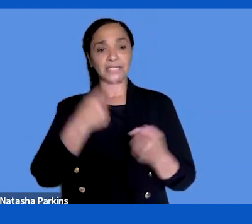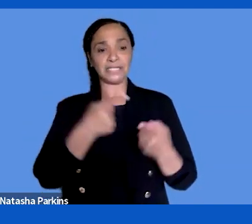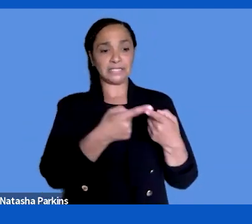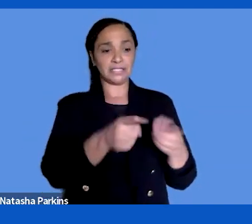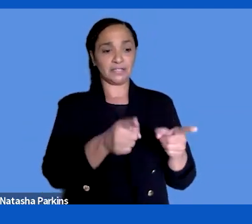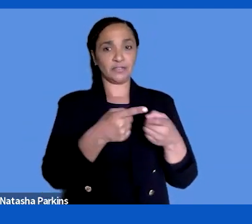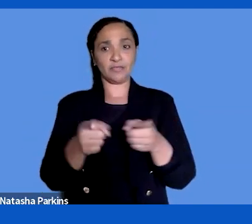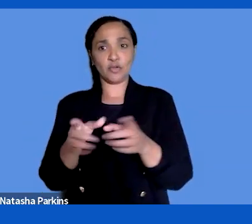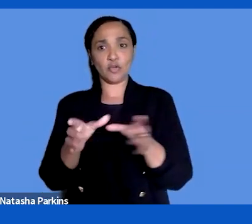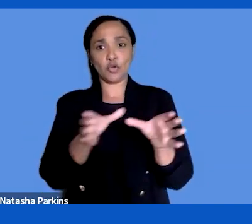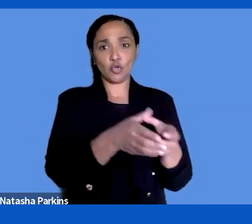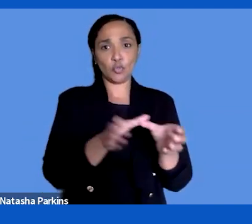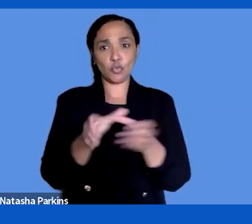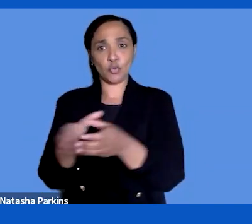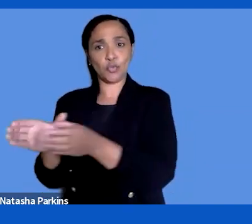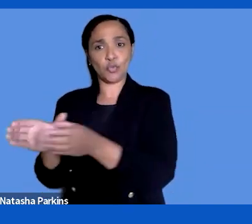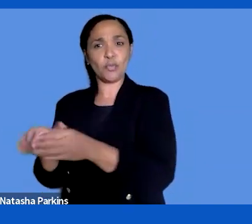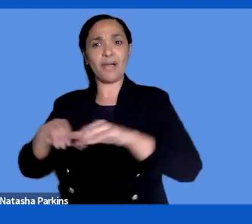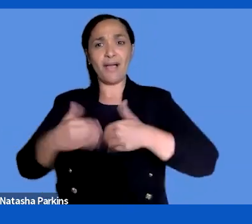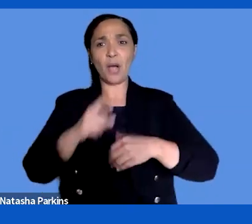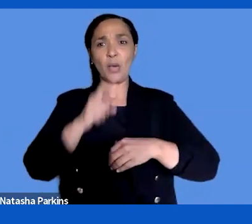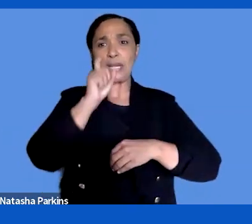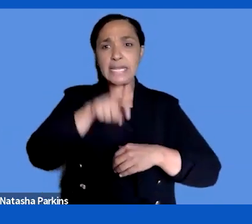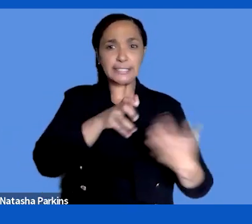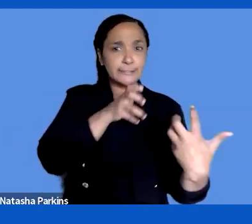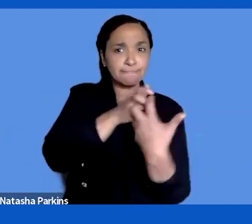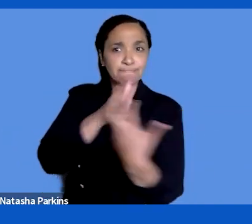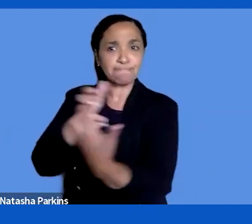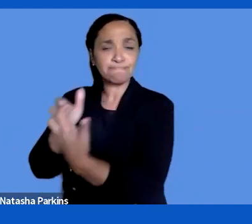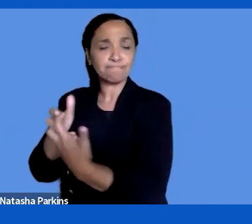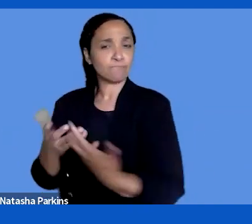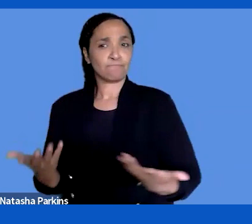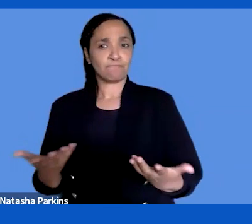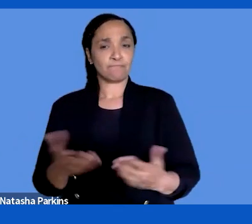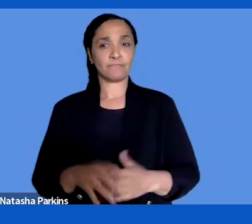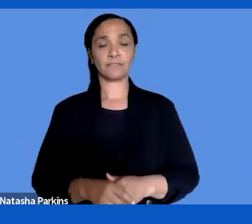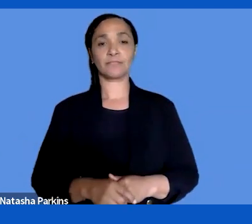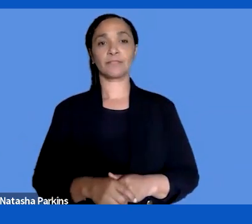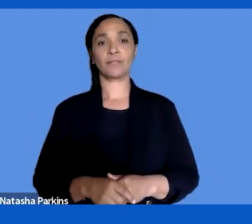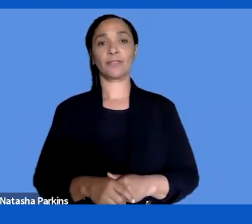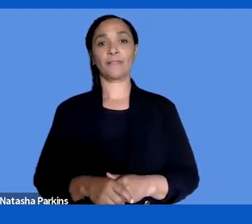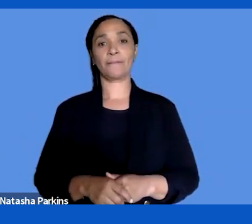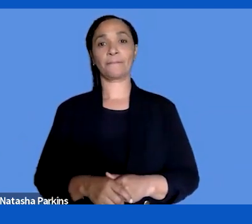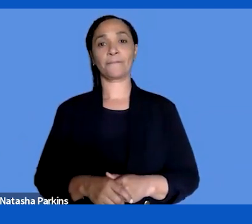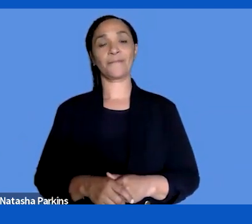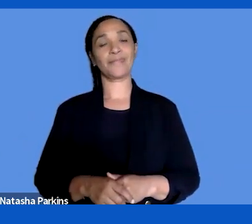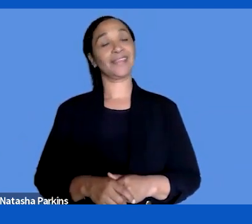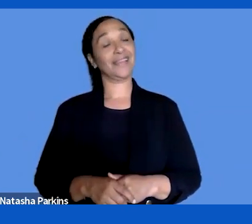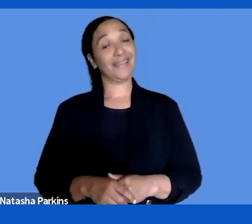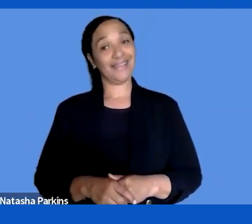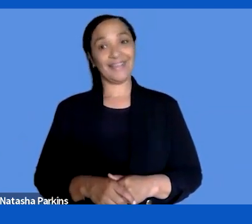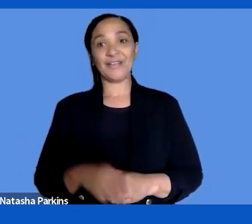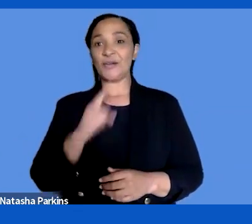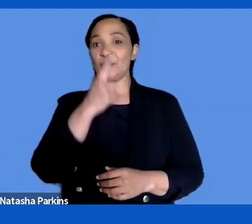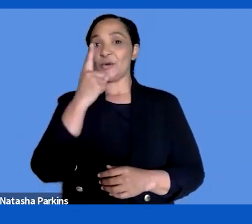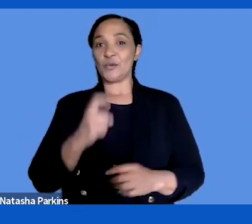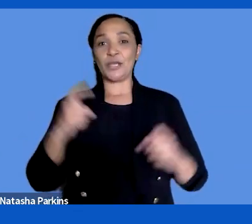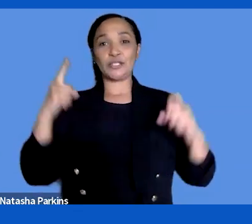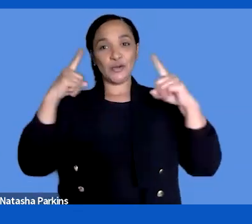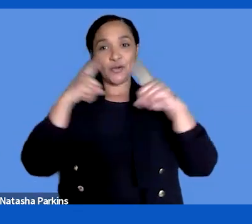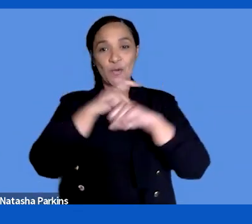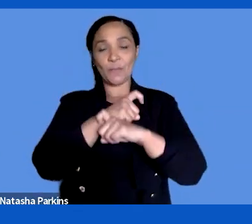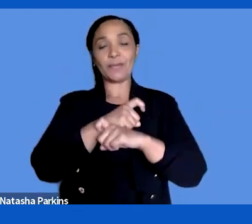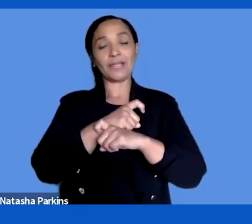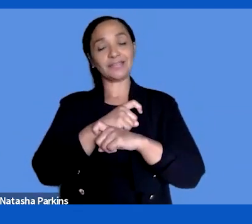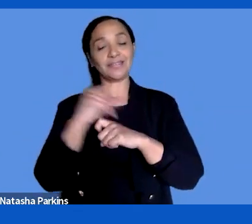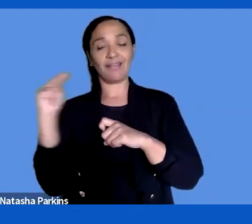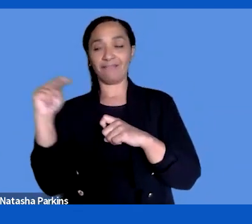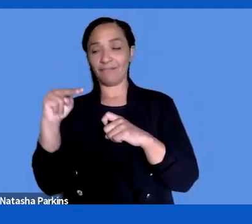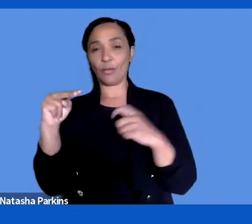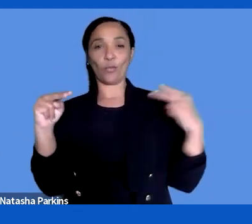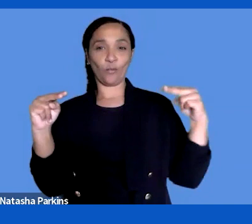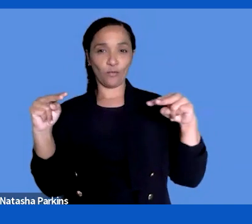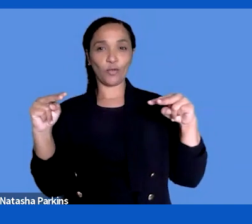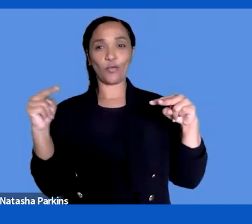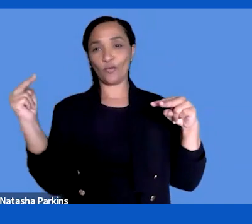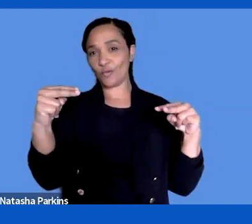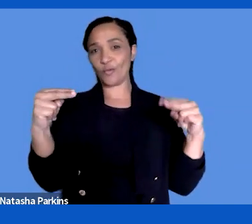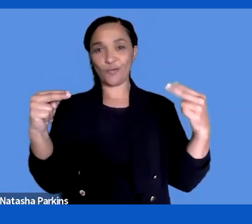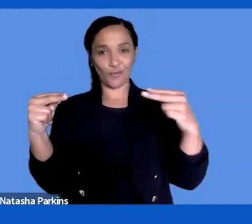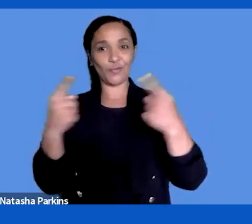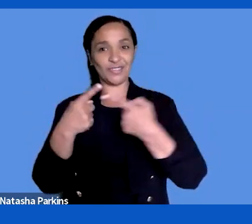A complex question with a lot of different angles and answers. I still believe